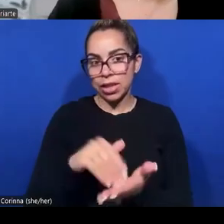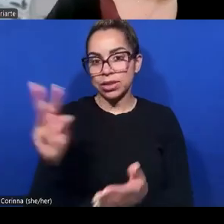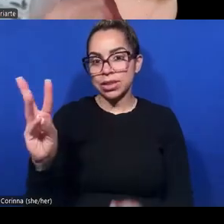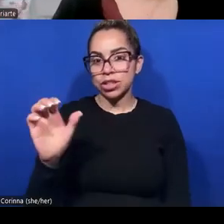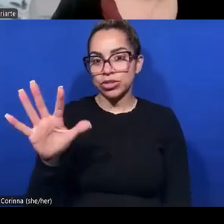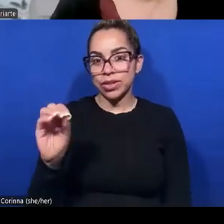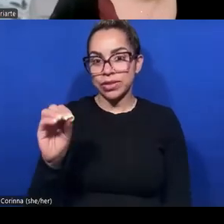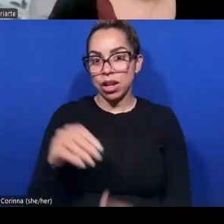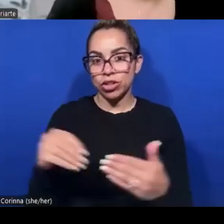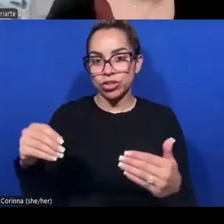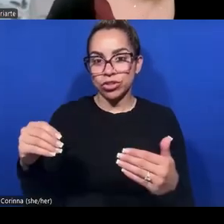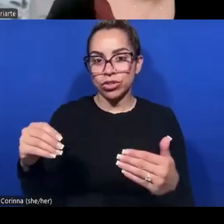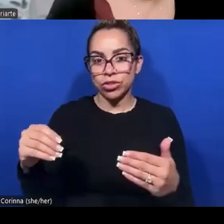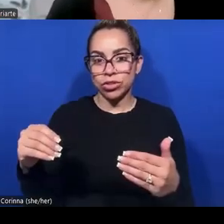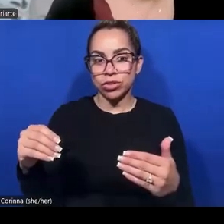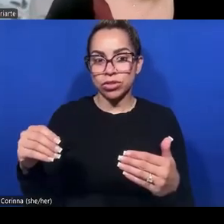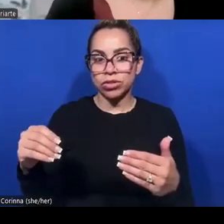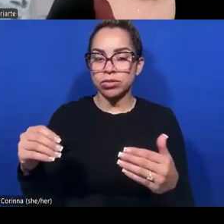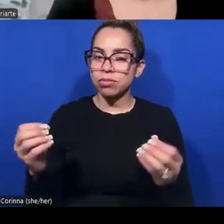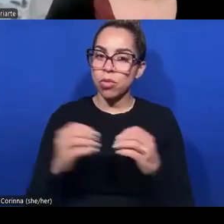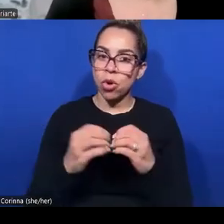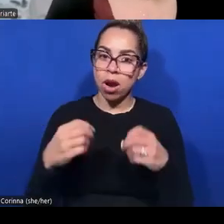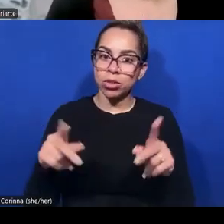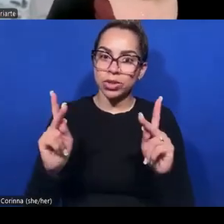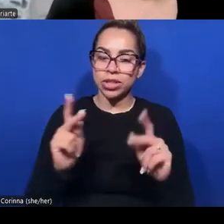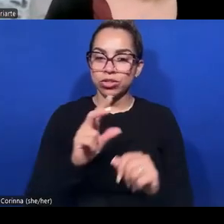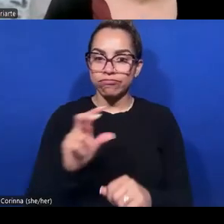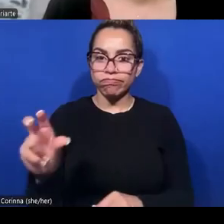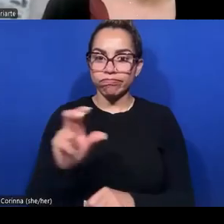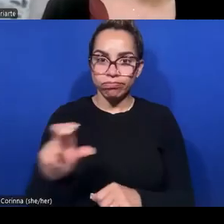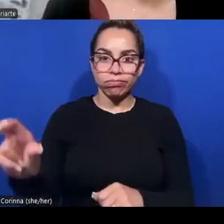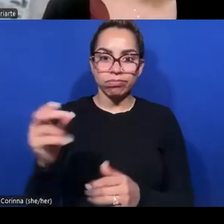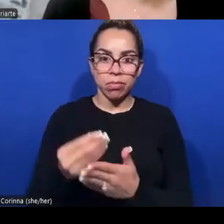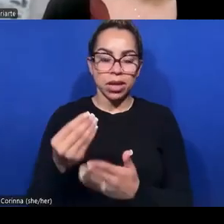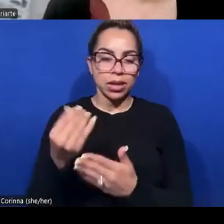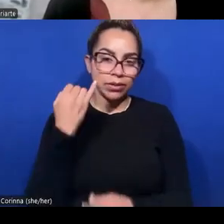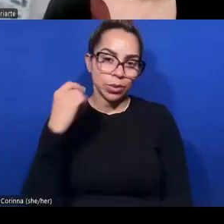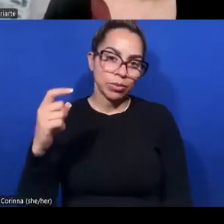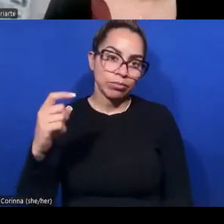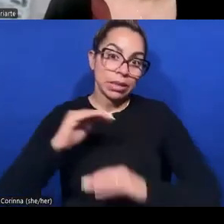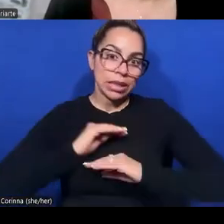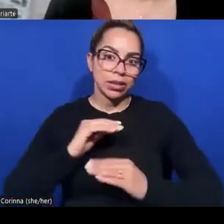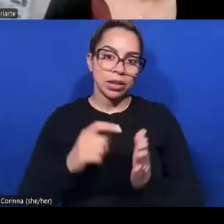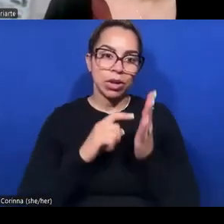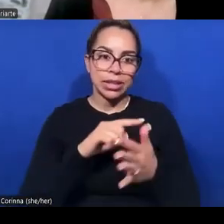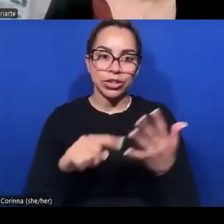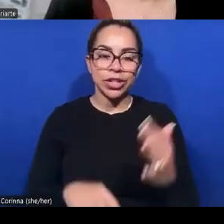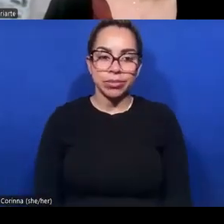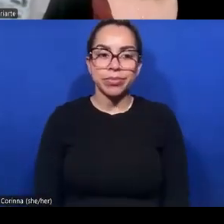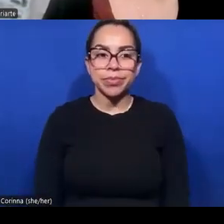so that there's more of an opportunity to put more money if you meet this criteria. Okay.